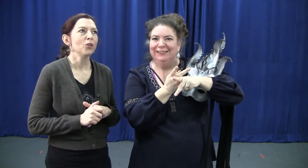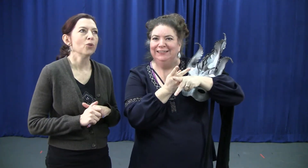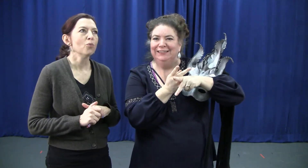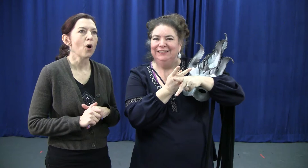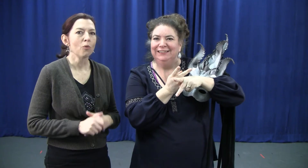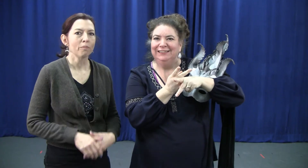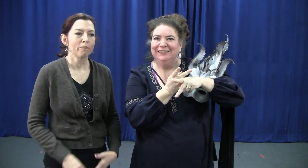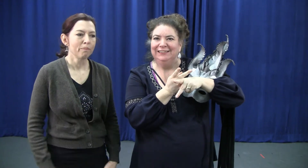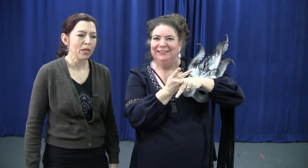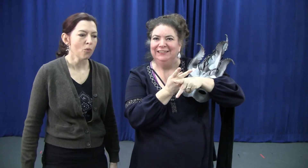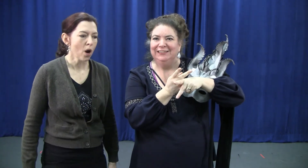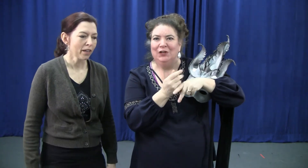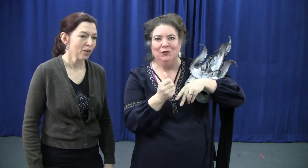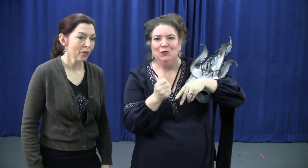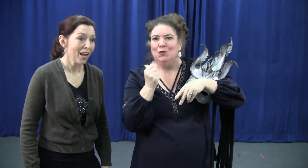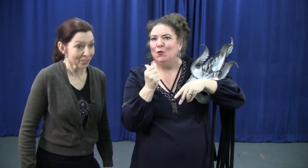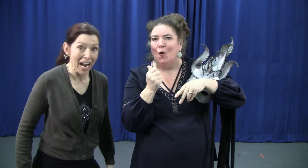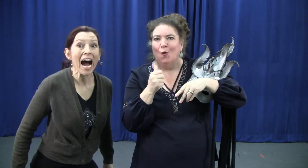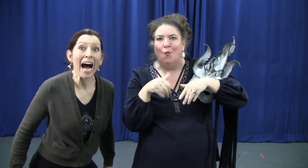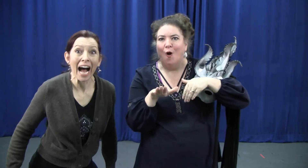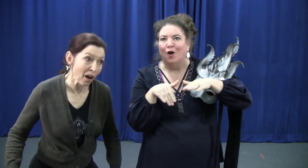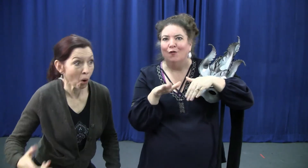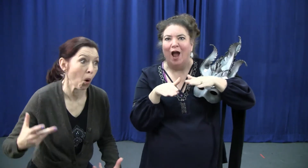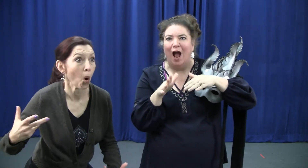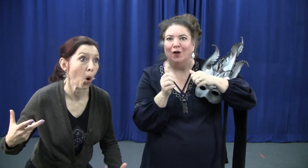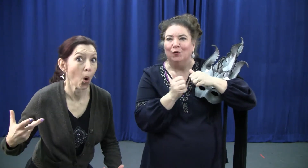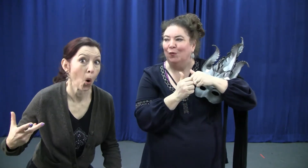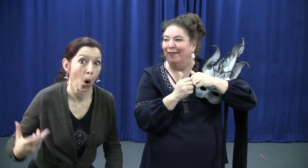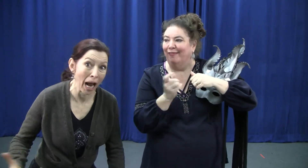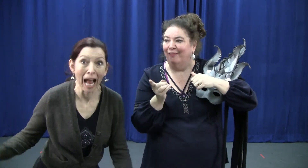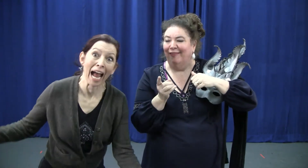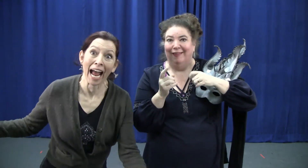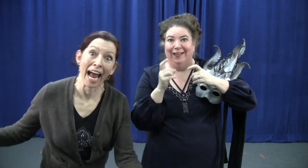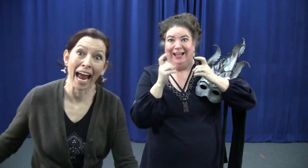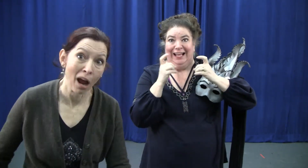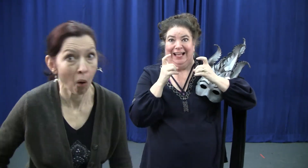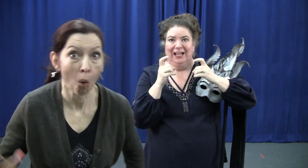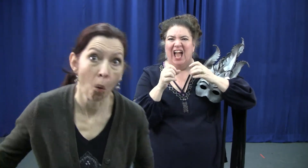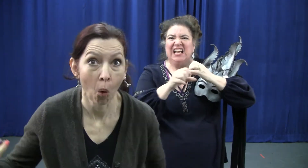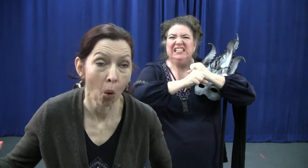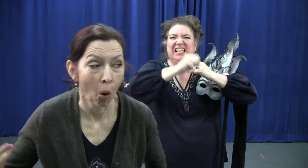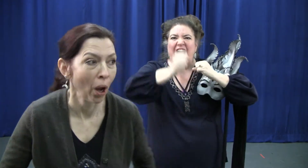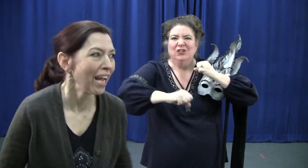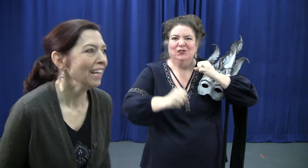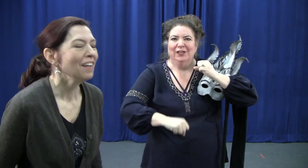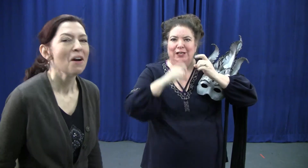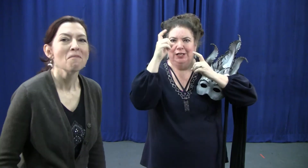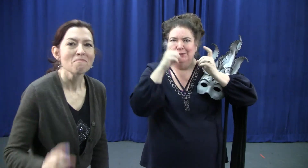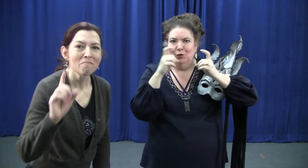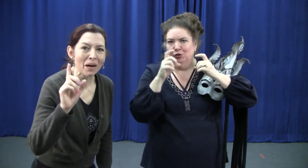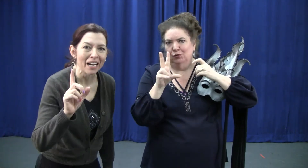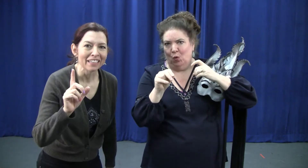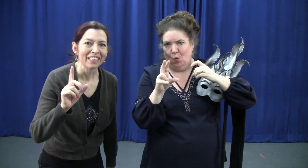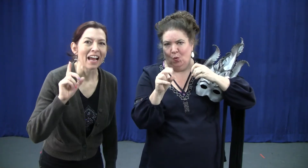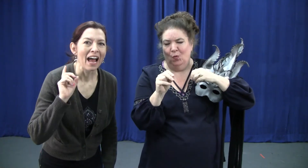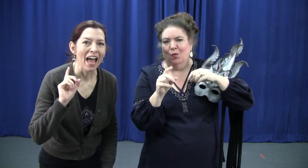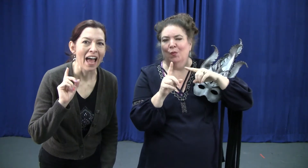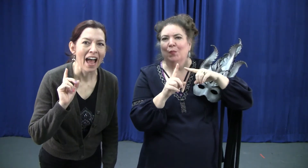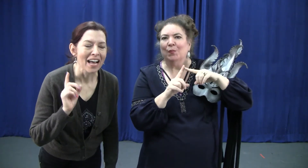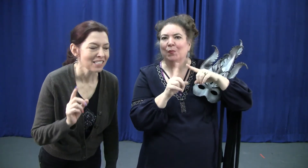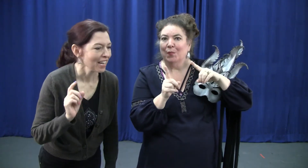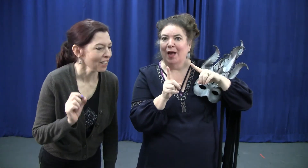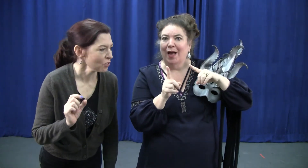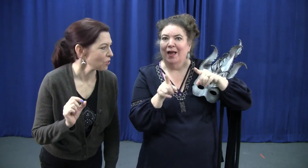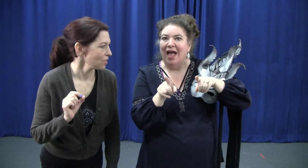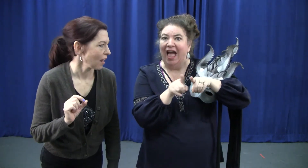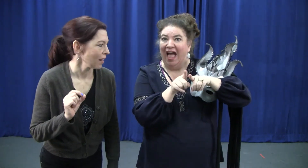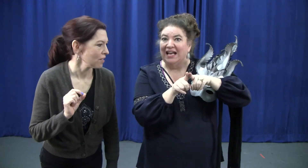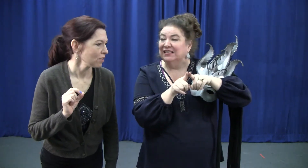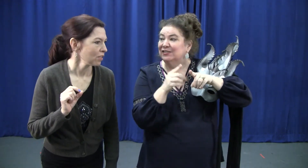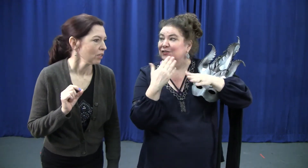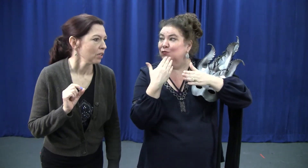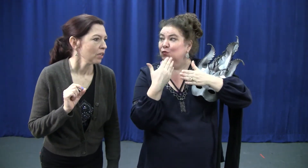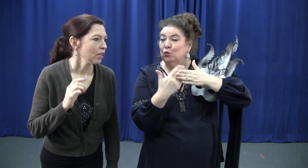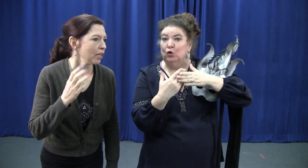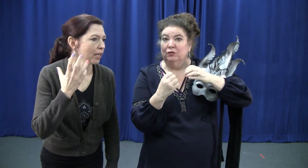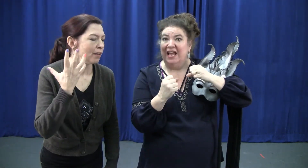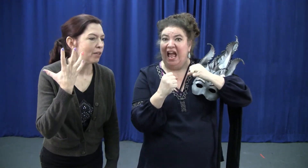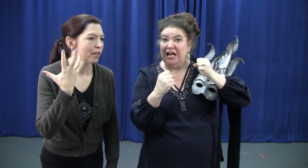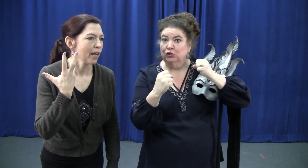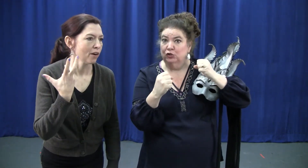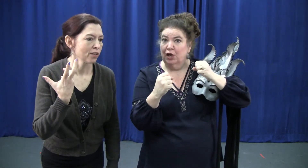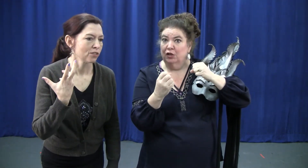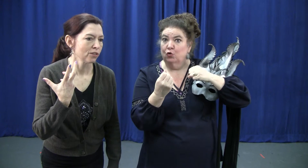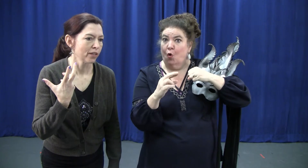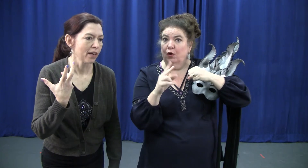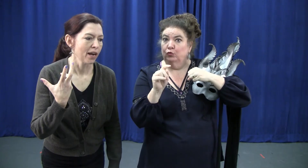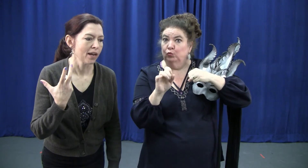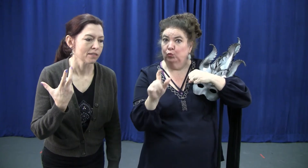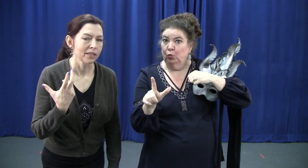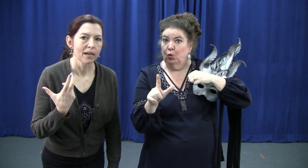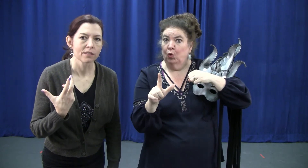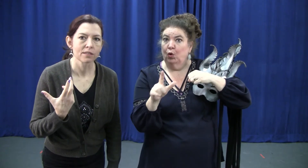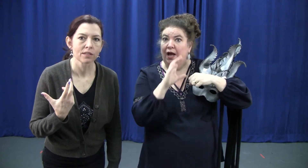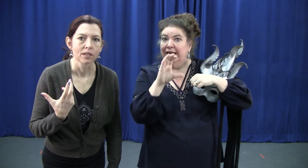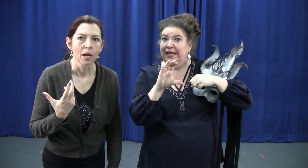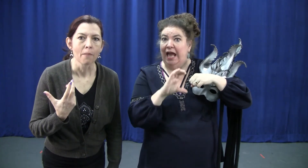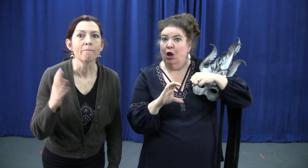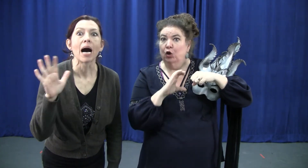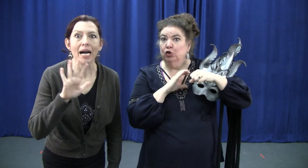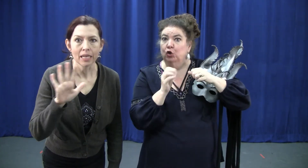you won't be walking around, (shows faces) but as an exercise, even a character that has less mime